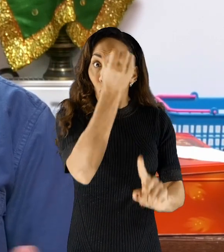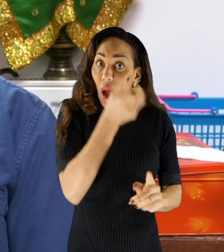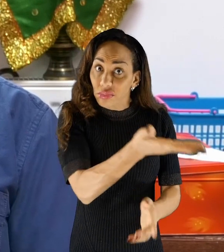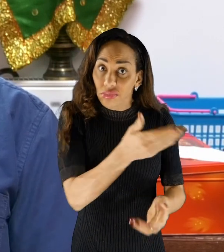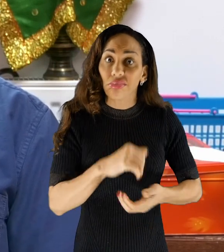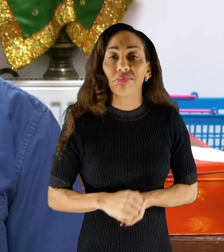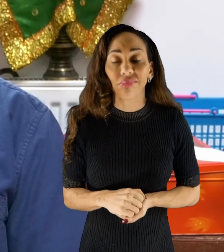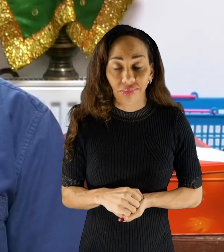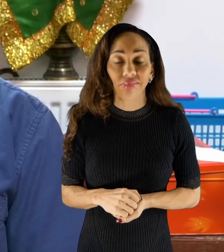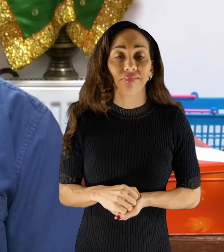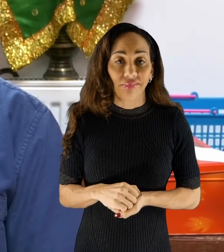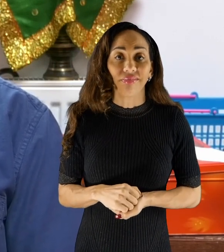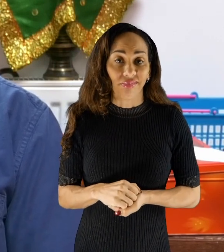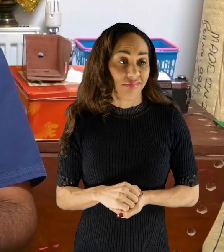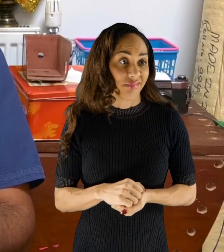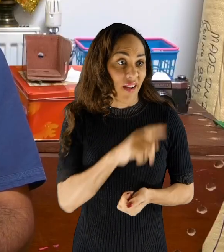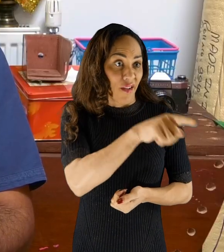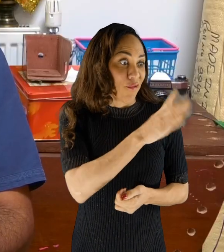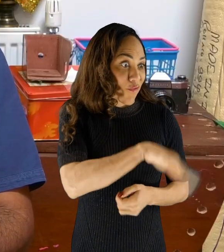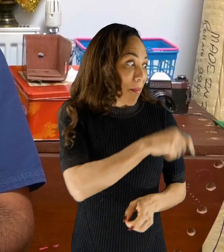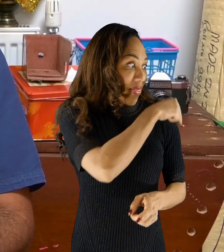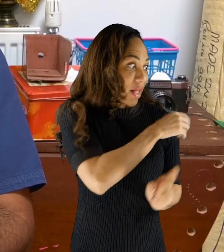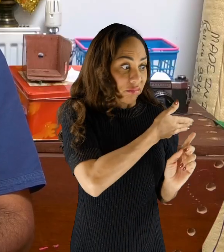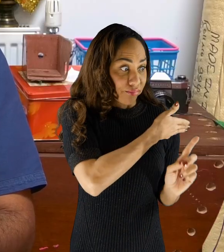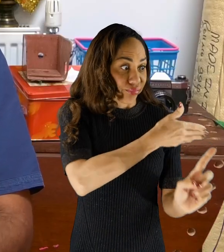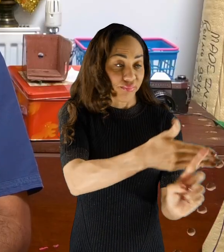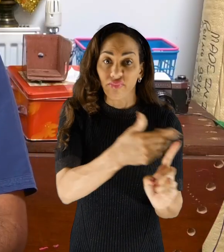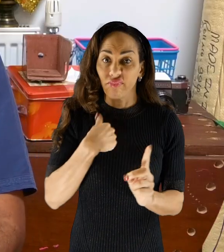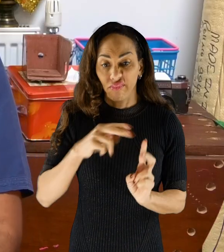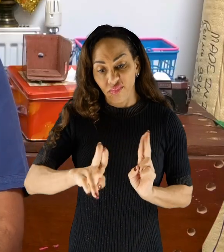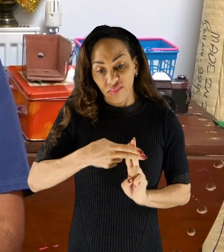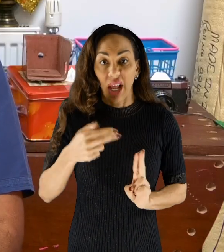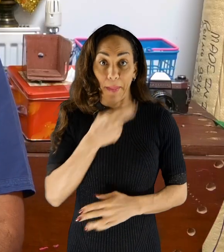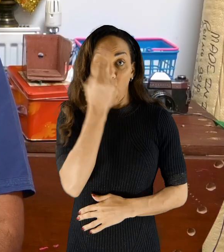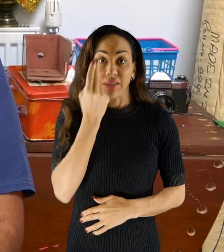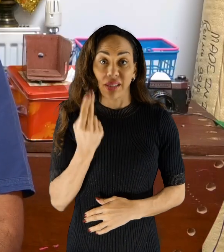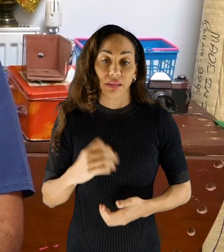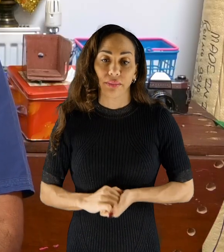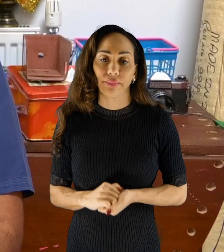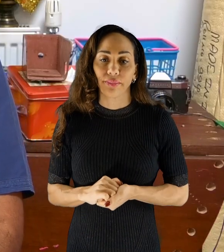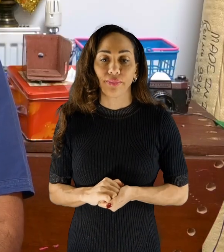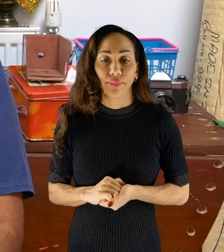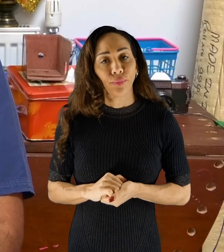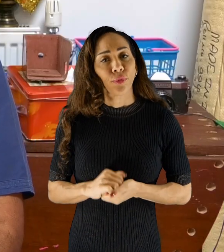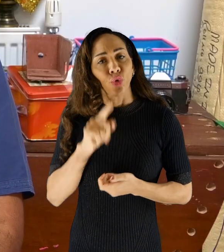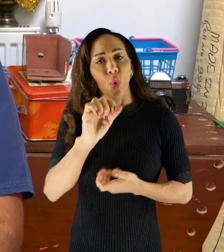She put it into a children's art competition and I won one of the prizes and ever since then I've seen myself as an artist.